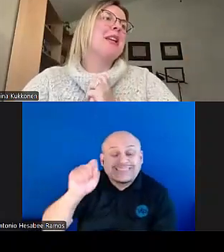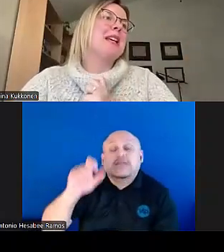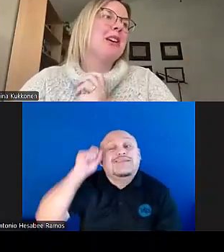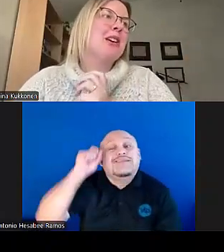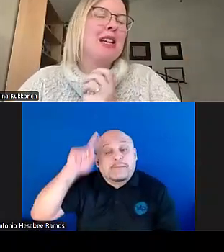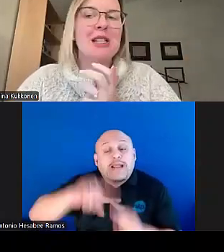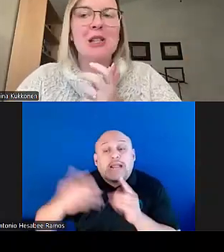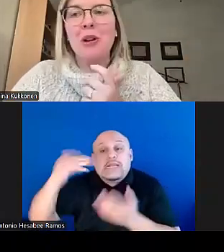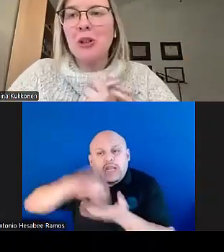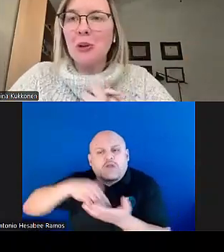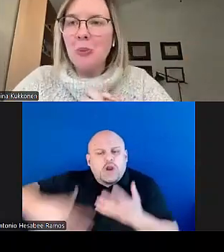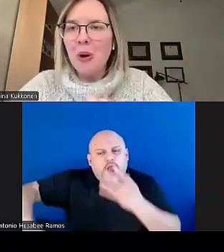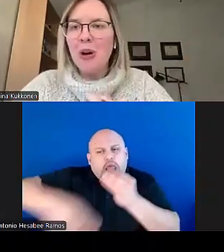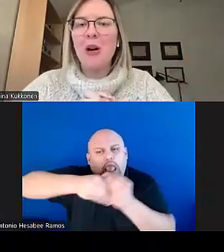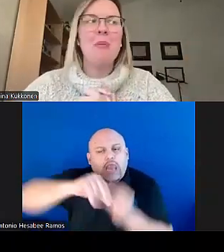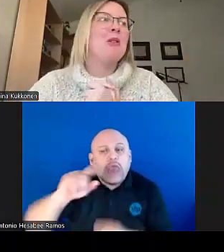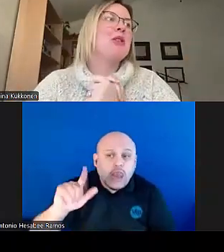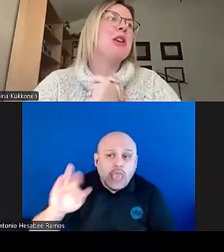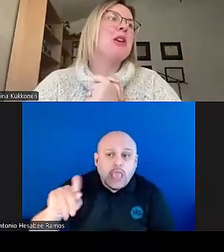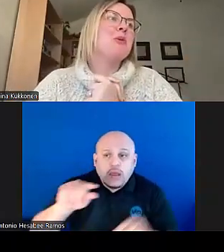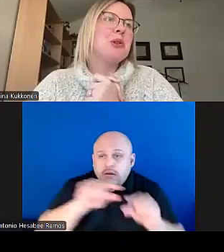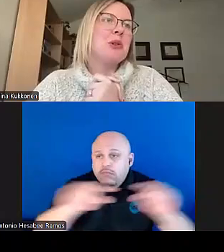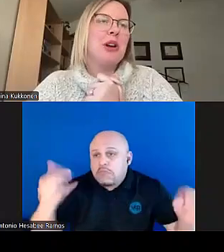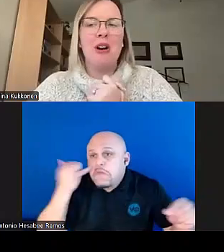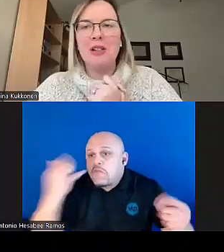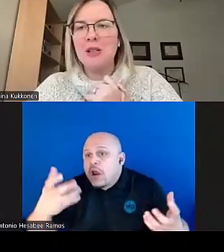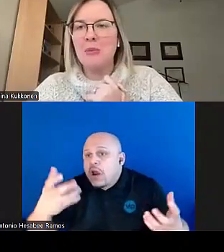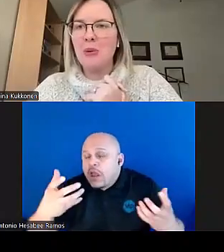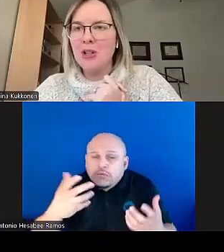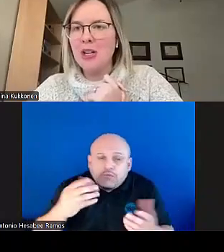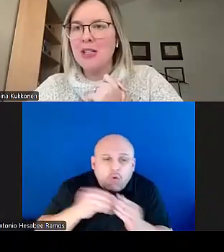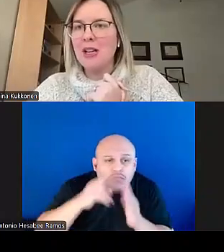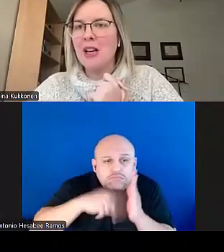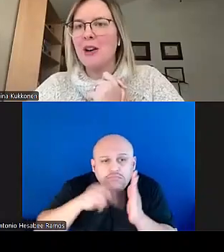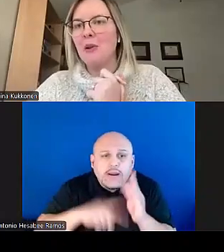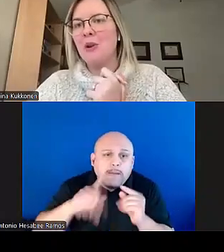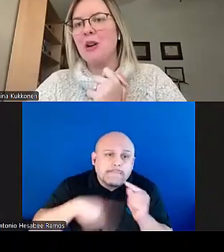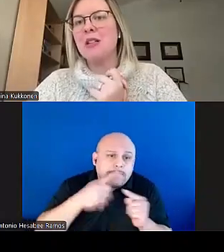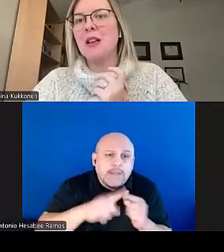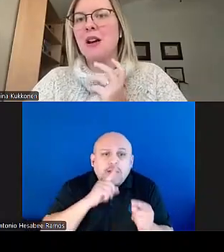link here in case you want to learn more about the Restoring Autism Project, and of course,